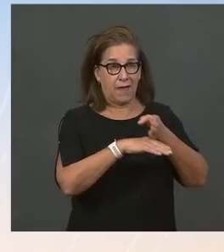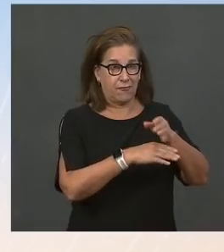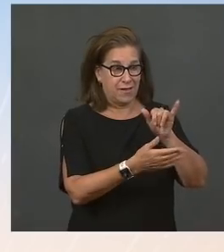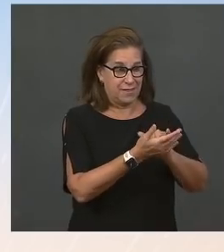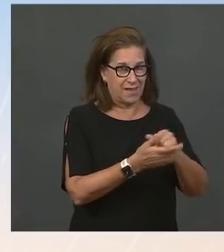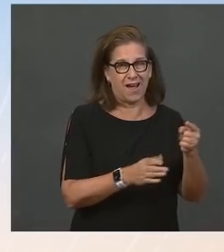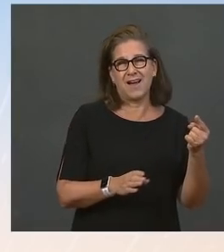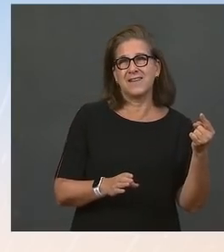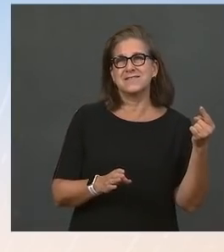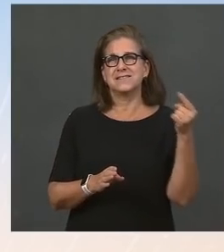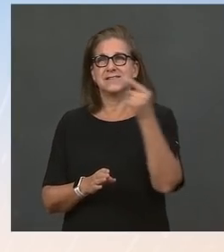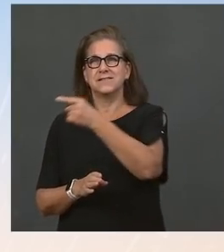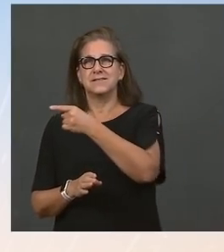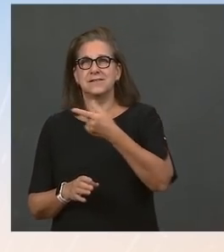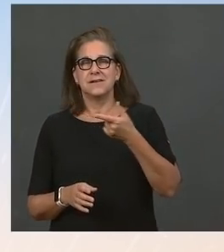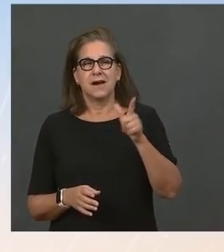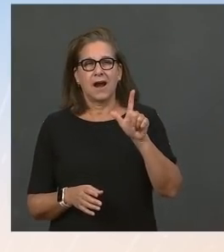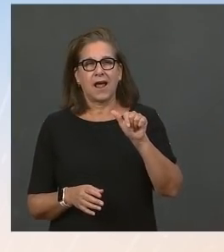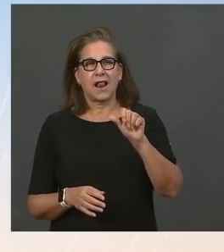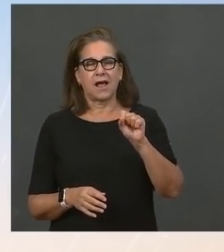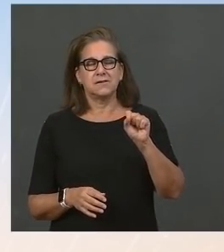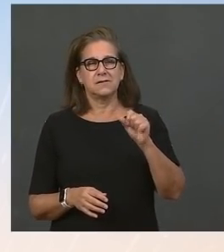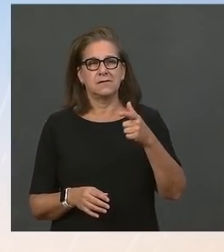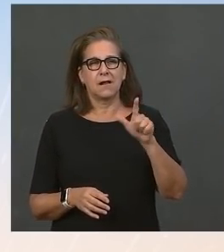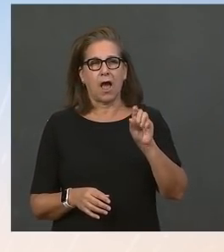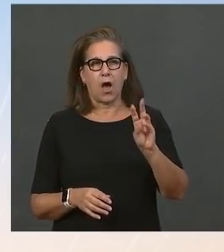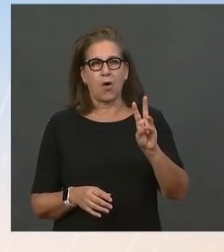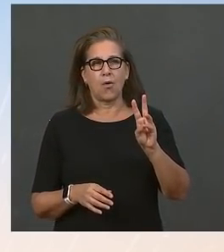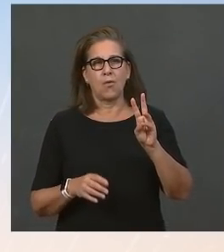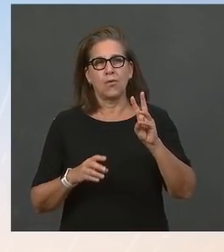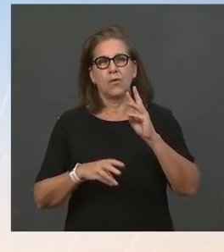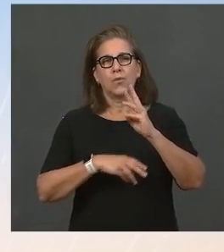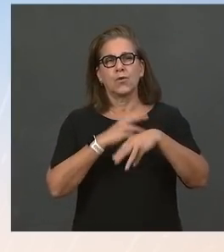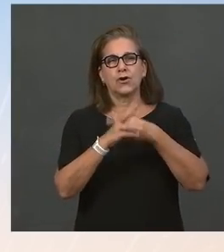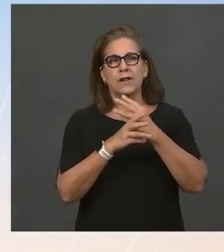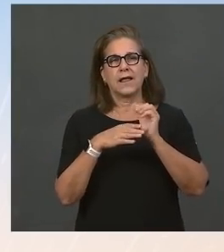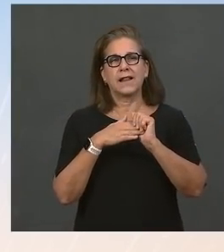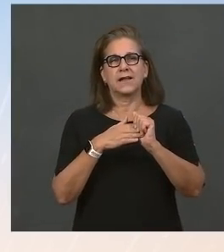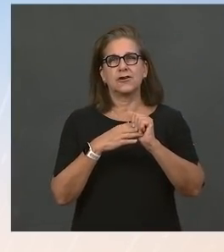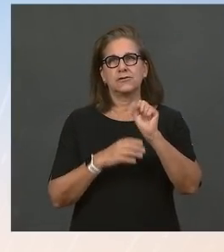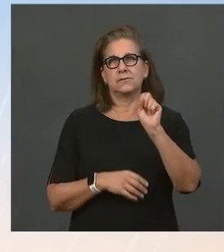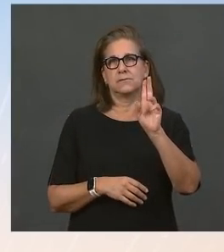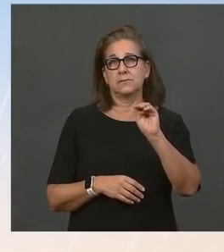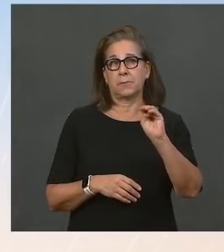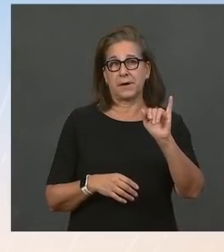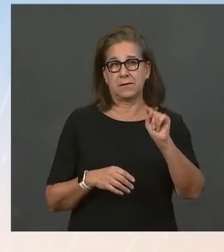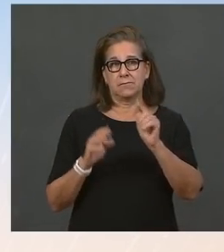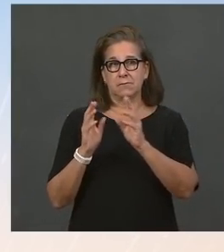at the start of the COP26, the 26th Conference of the Parties to the U.N. Framework Convention on Climate Change.